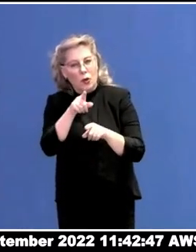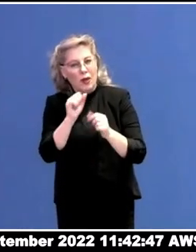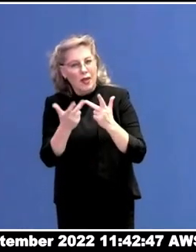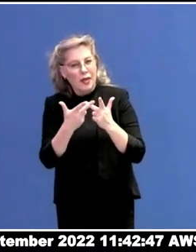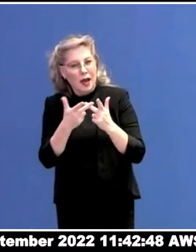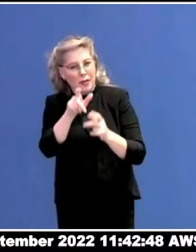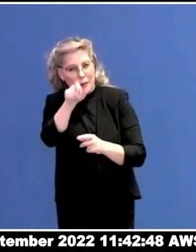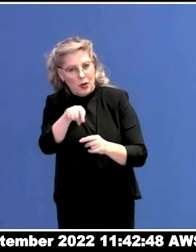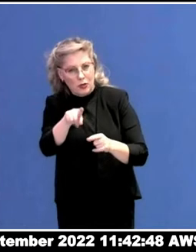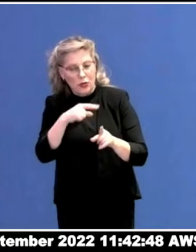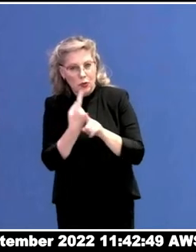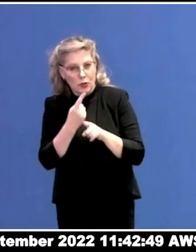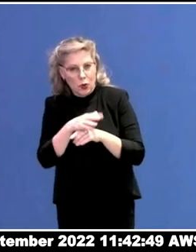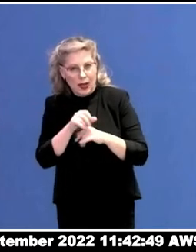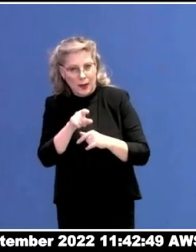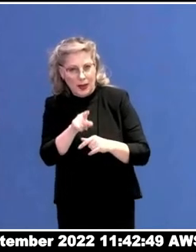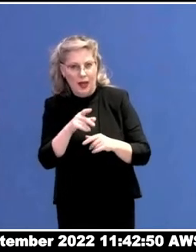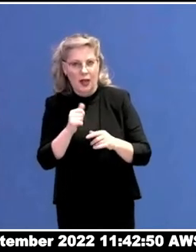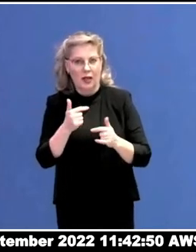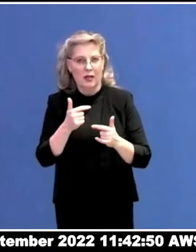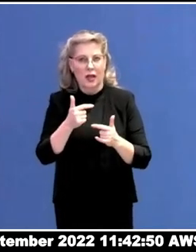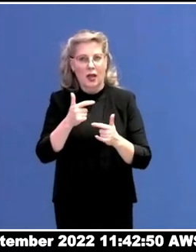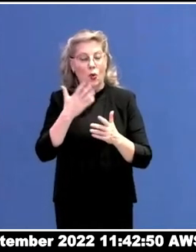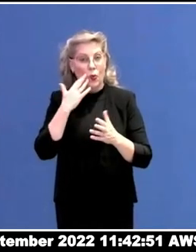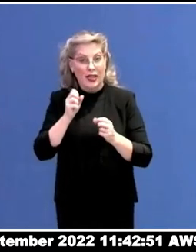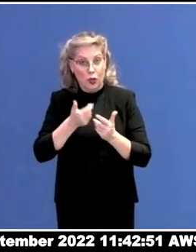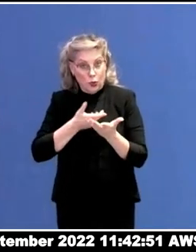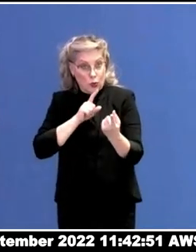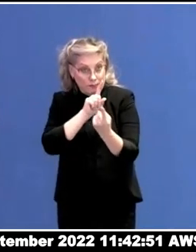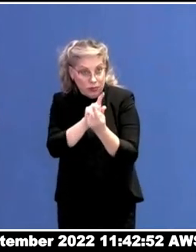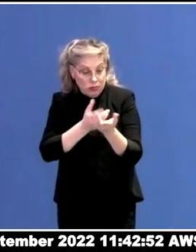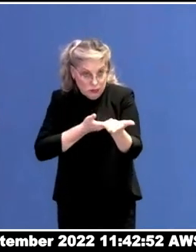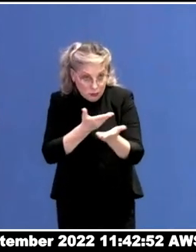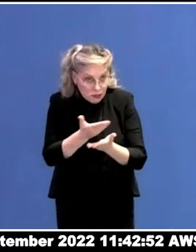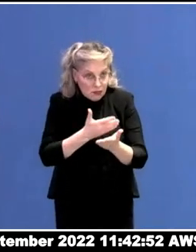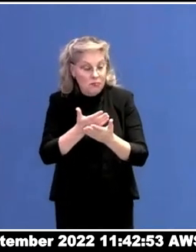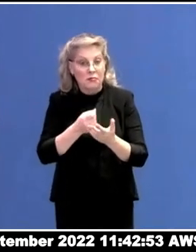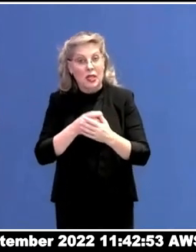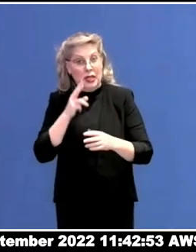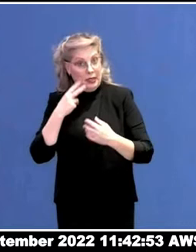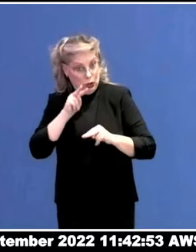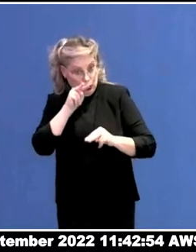impact upon him in terms of his mental health or what he was going through? Absolutely. It did.